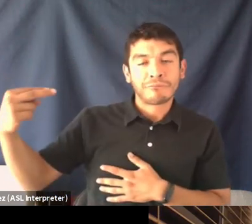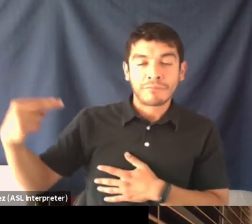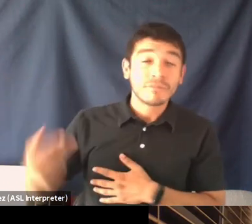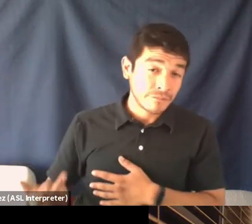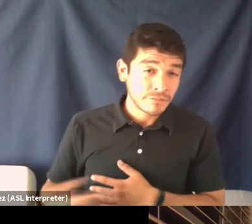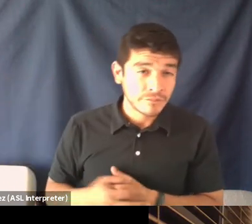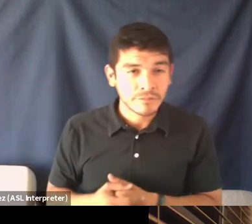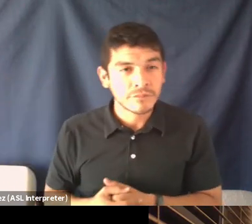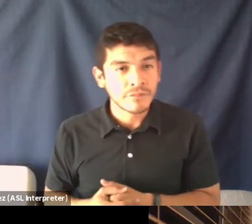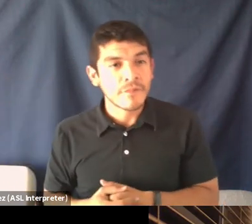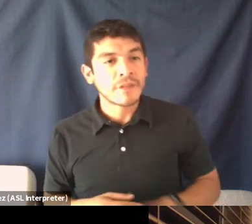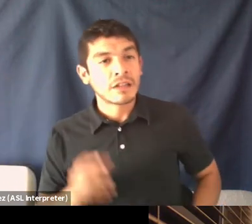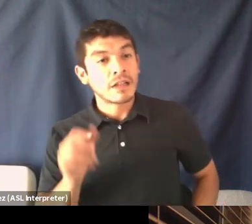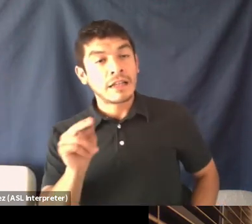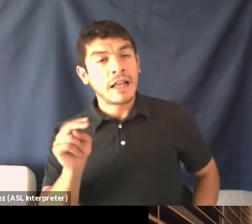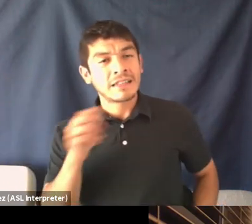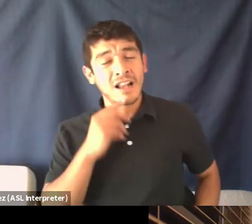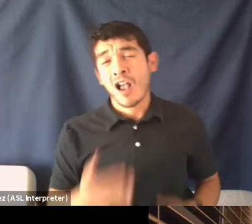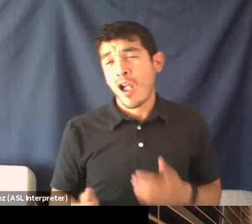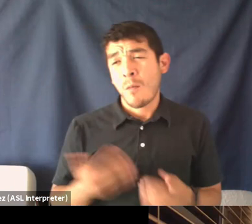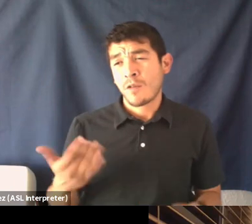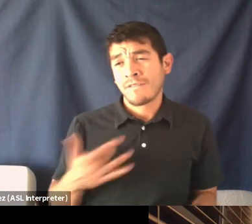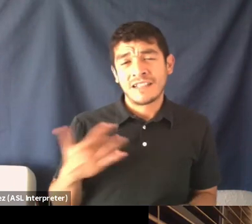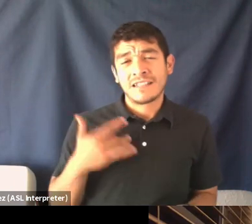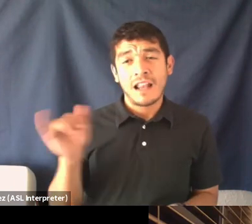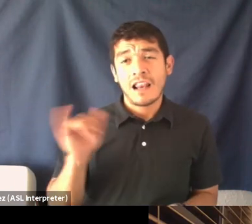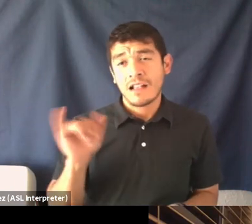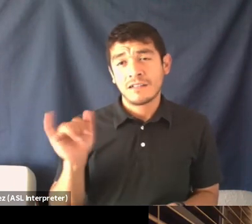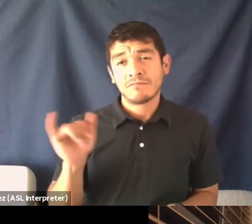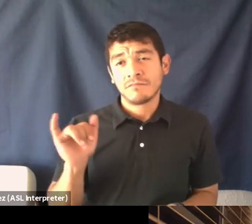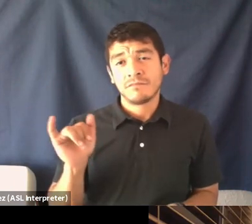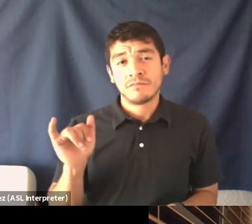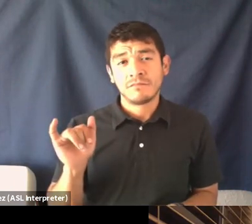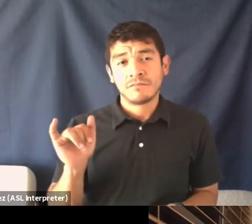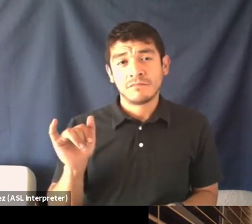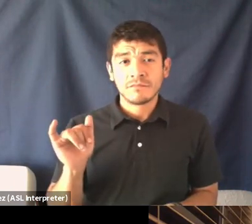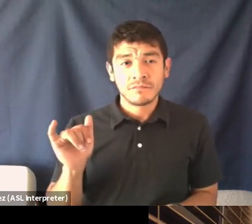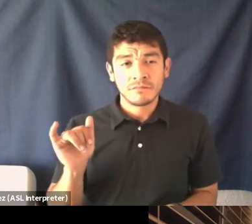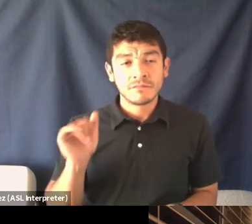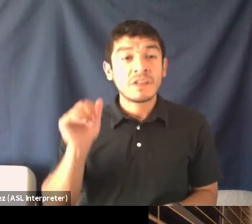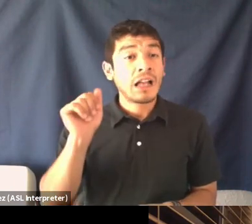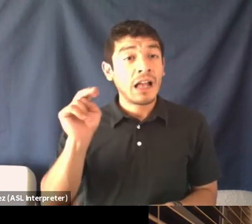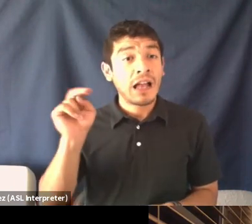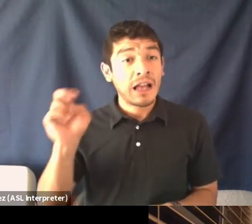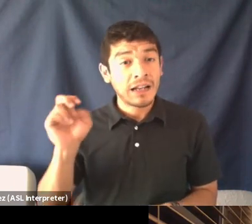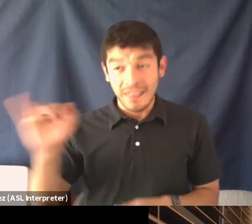Well, it almost feels, I mean correct me if I'm wrong, as if Anne, is that her name?